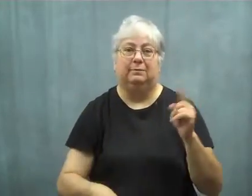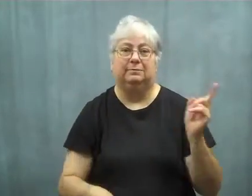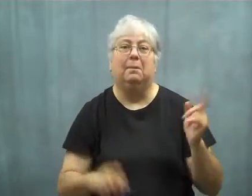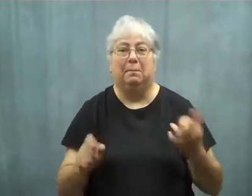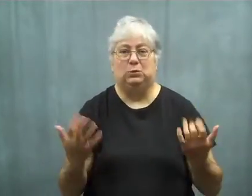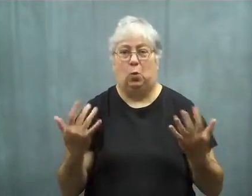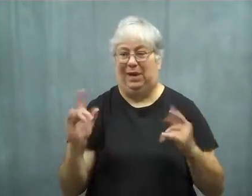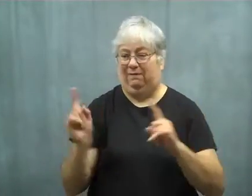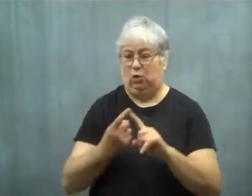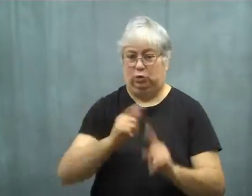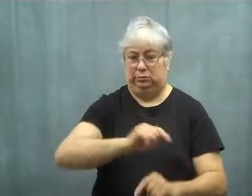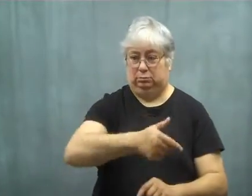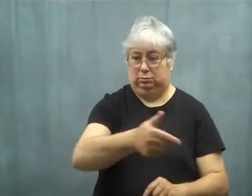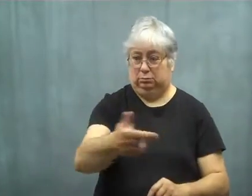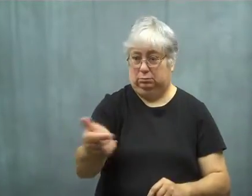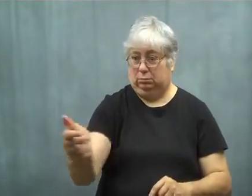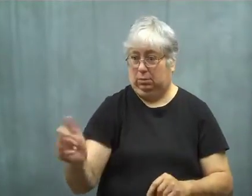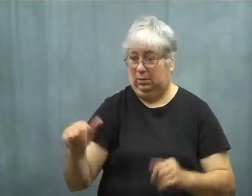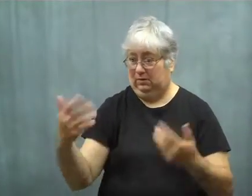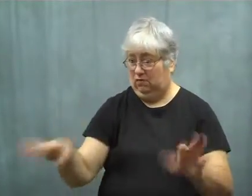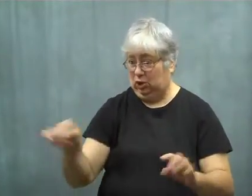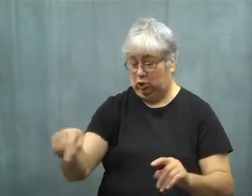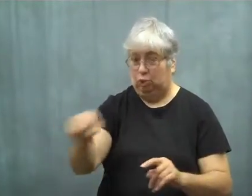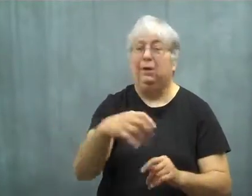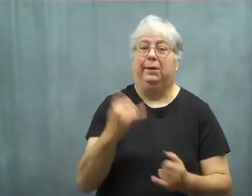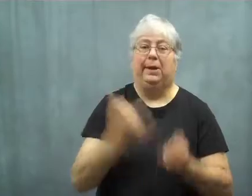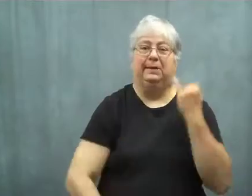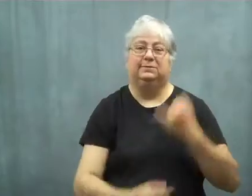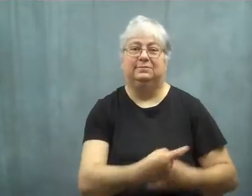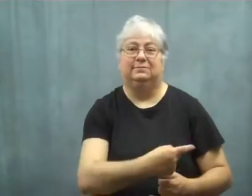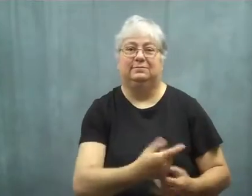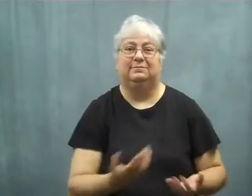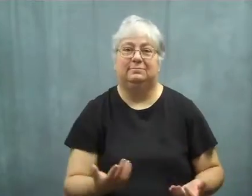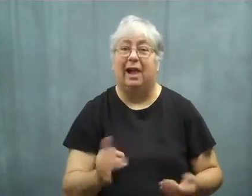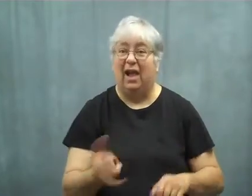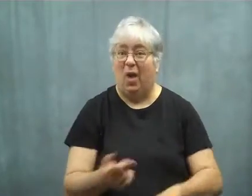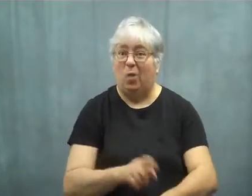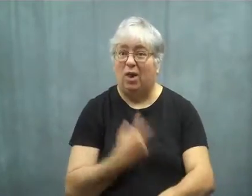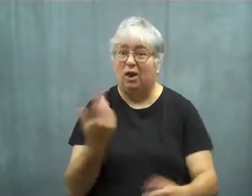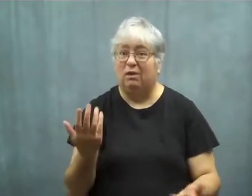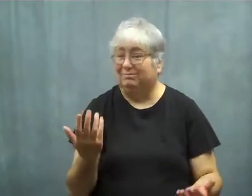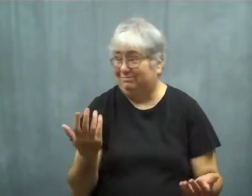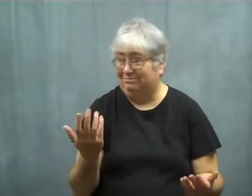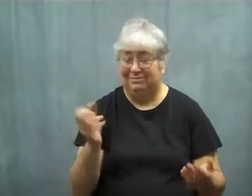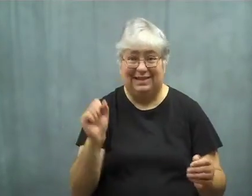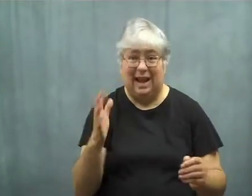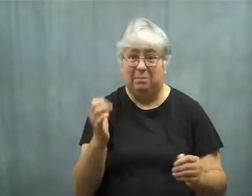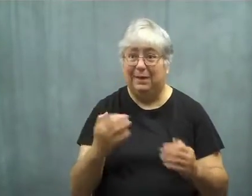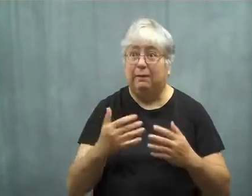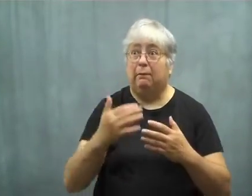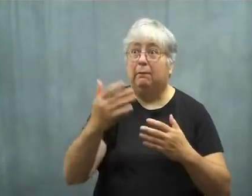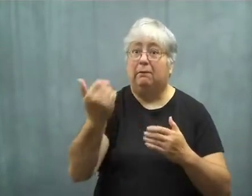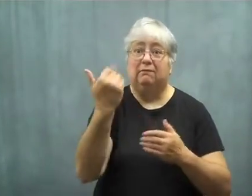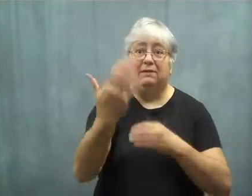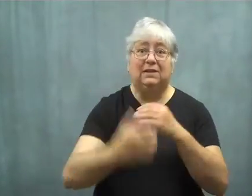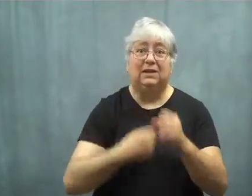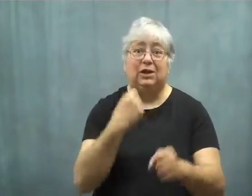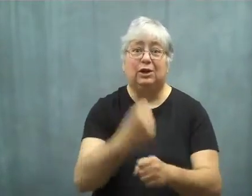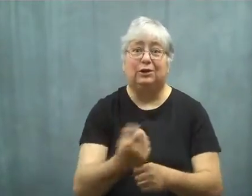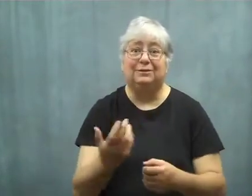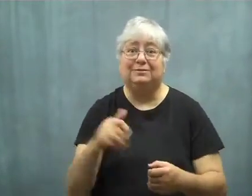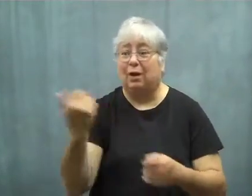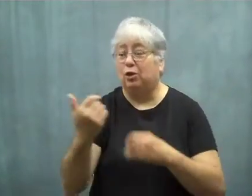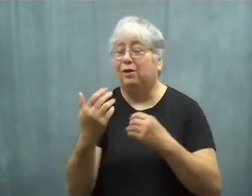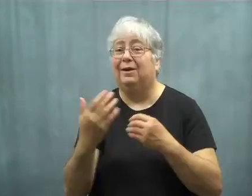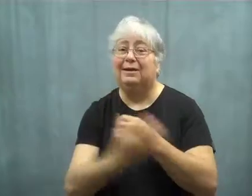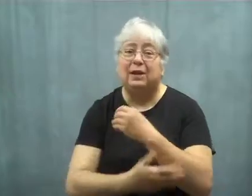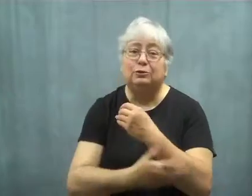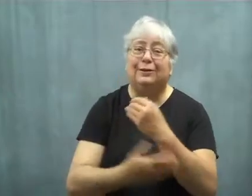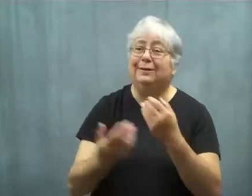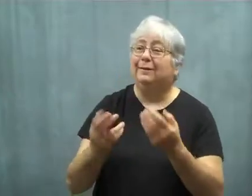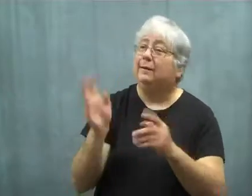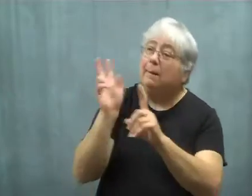It has to wait until the other nations in the area file their petitions first.